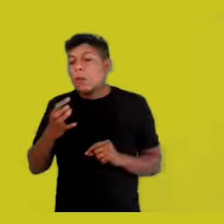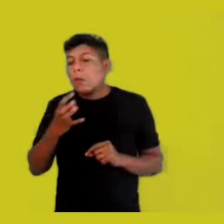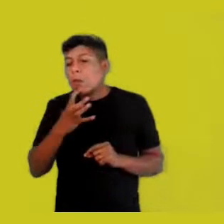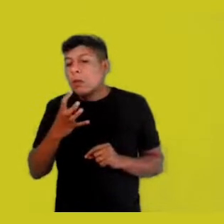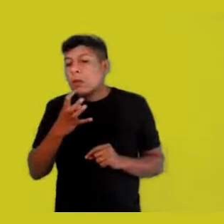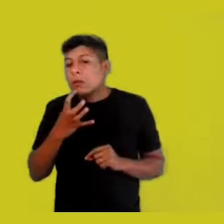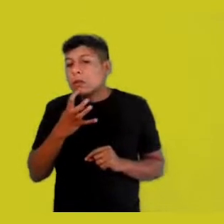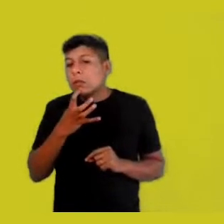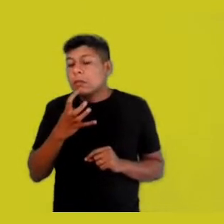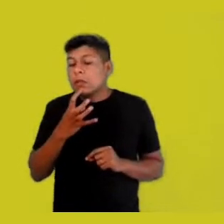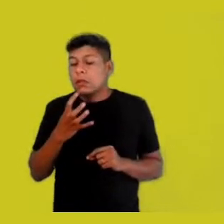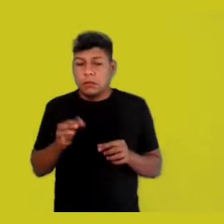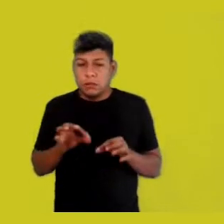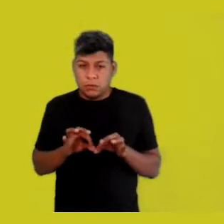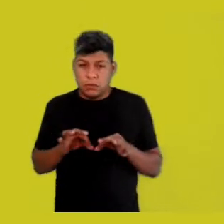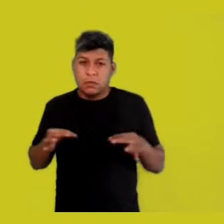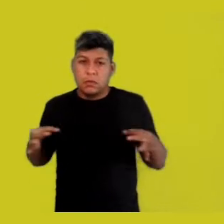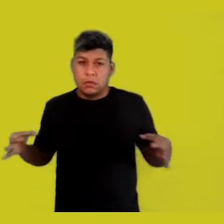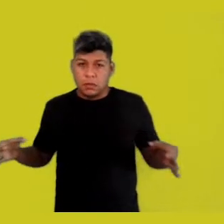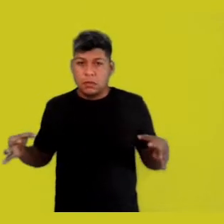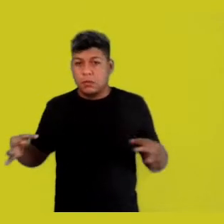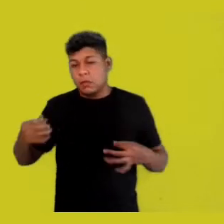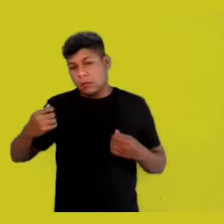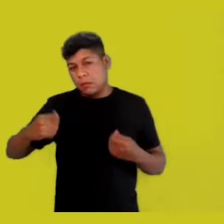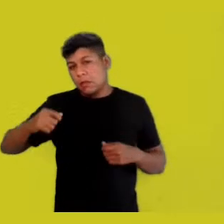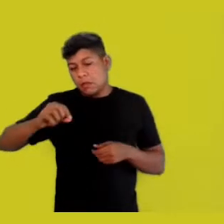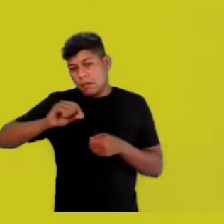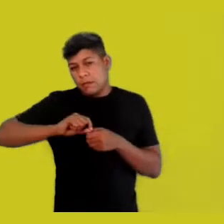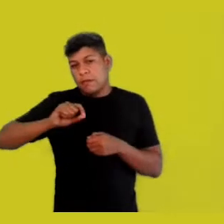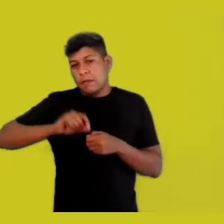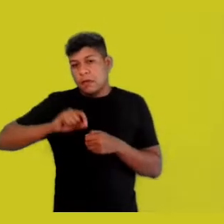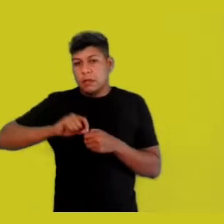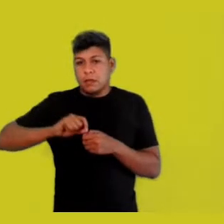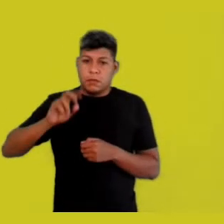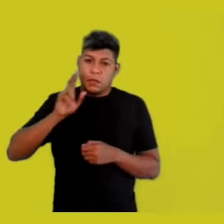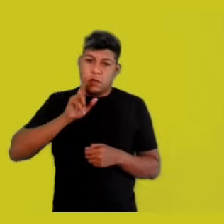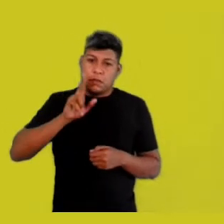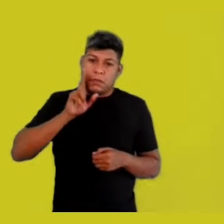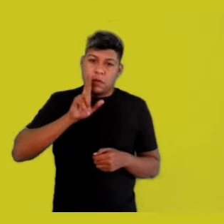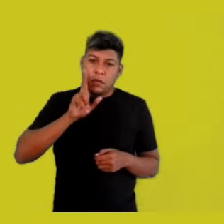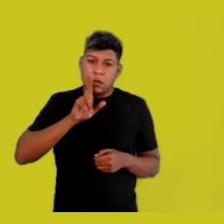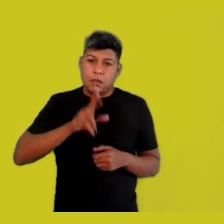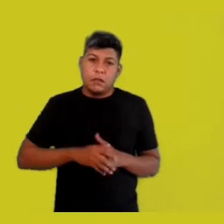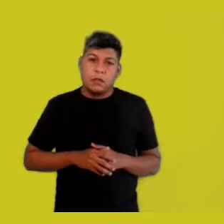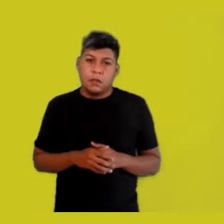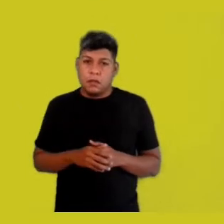that much has to be done in order to heal our wounds, too,